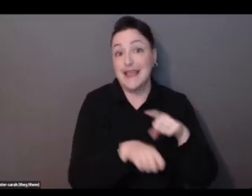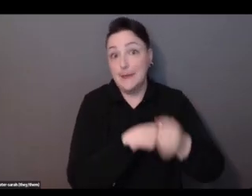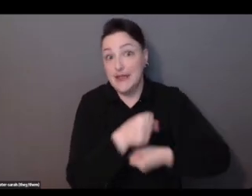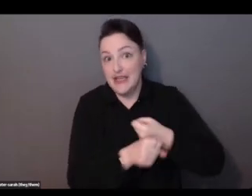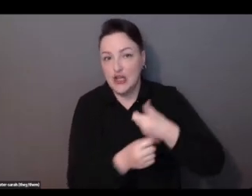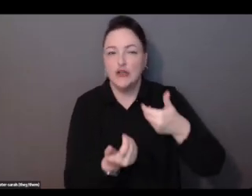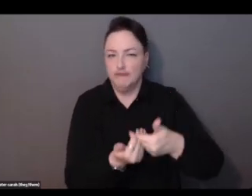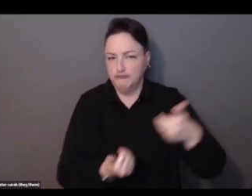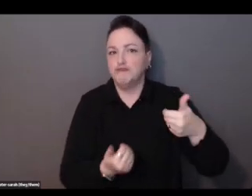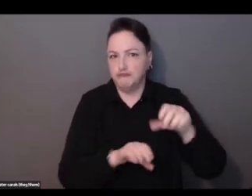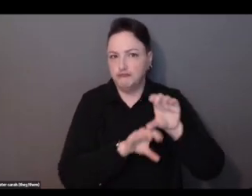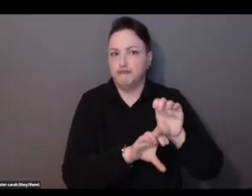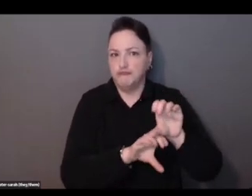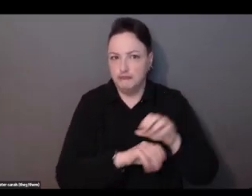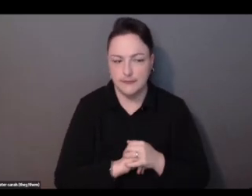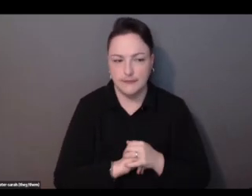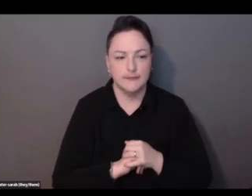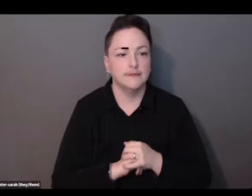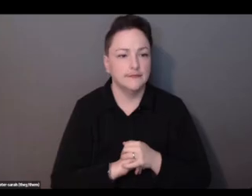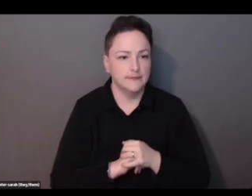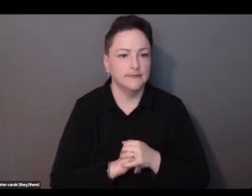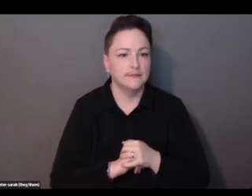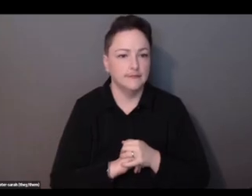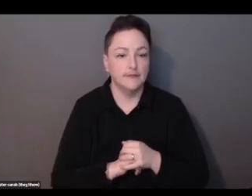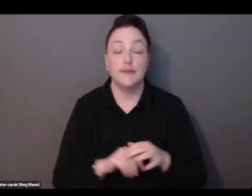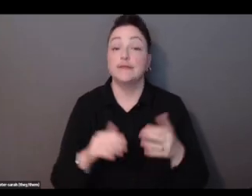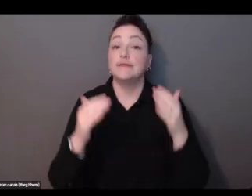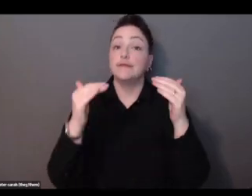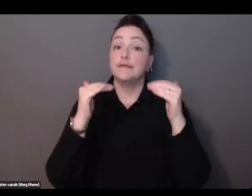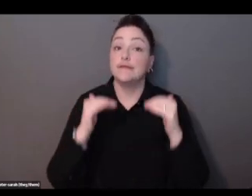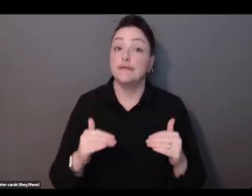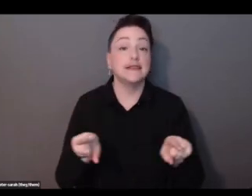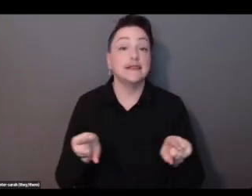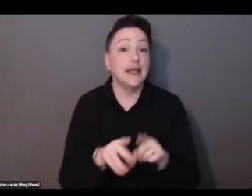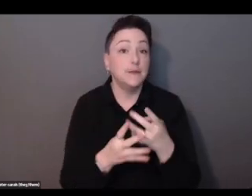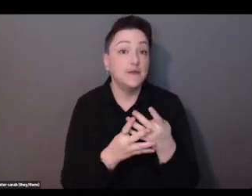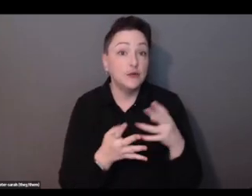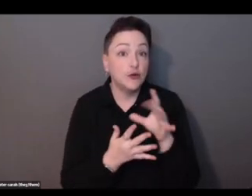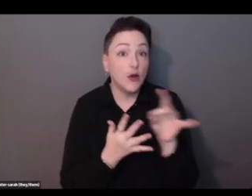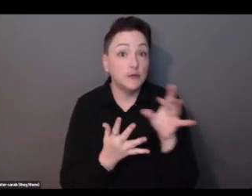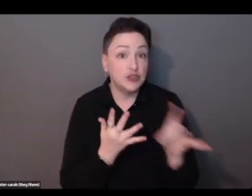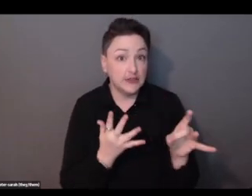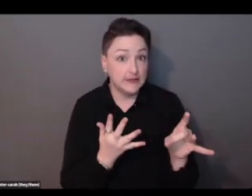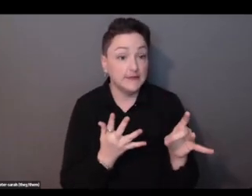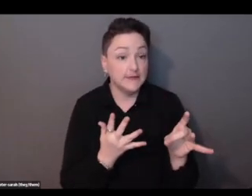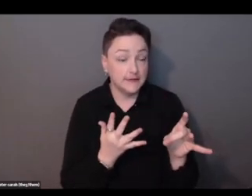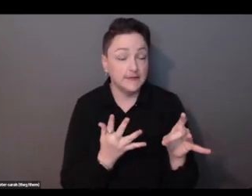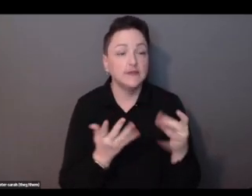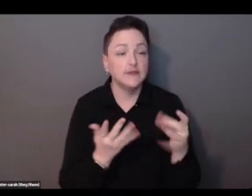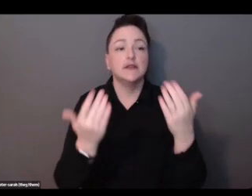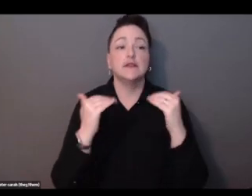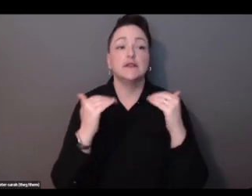And we have the same filter options. Here, we don't have information,